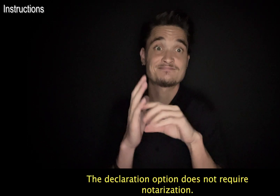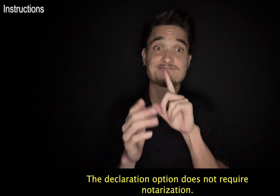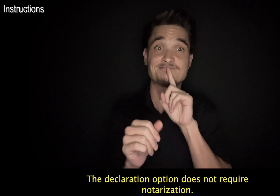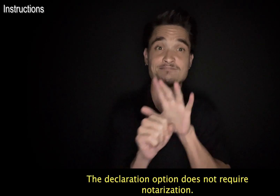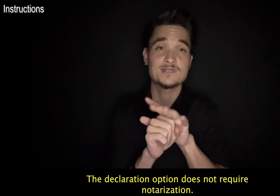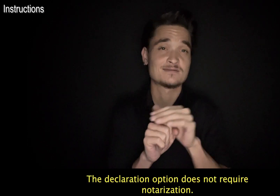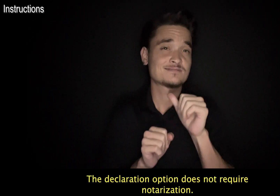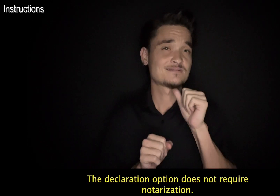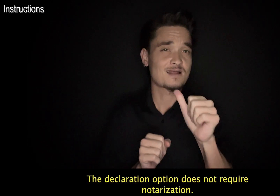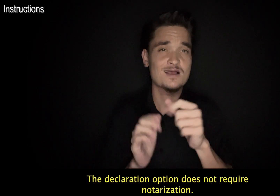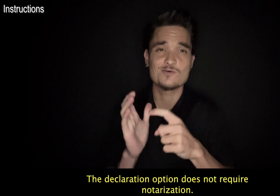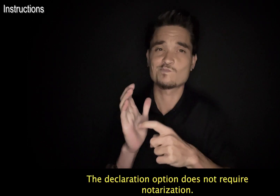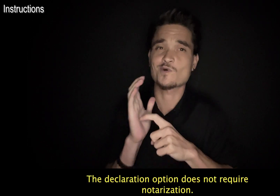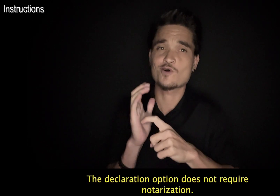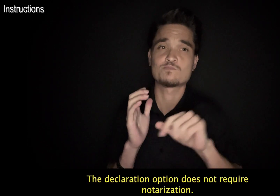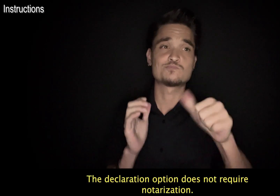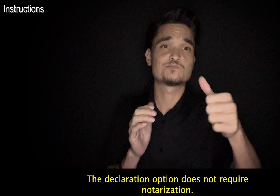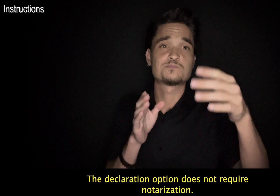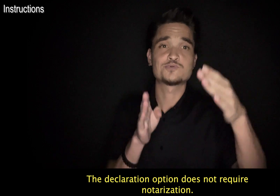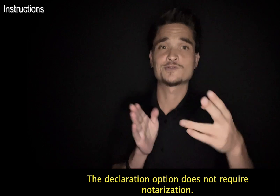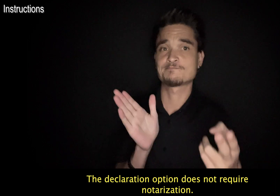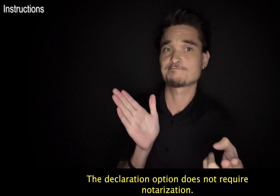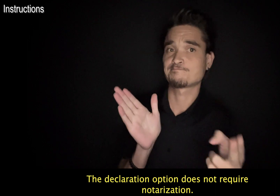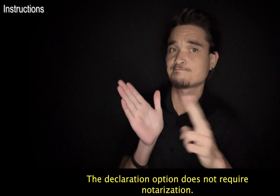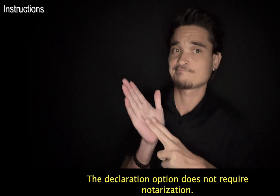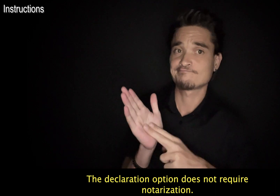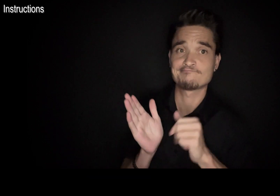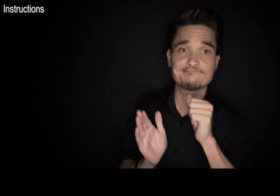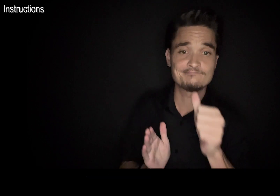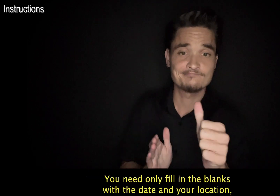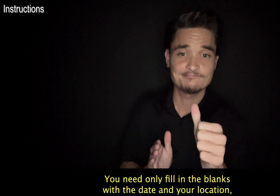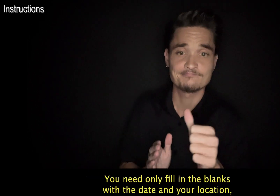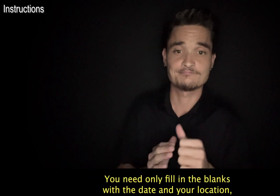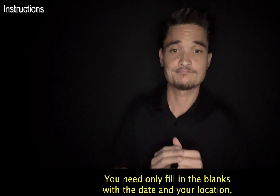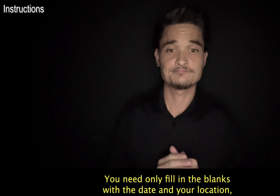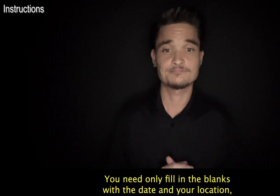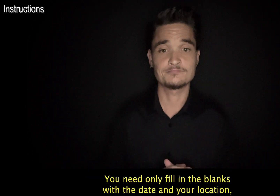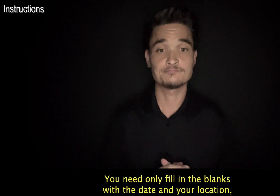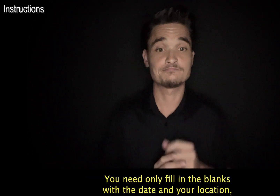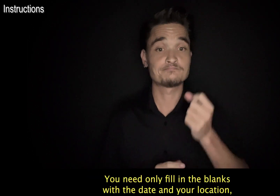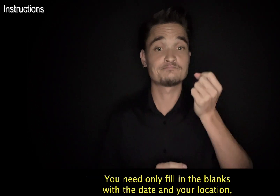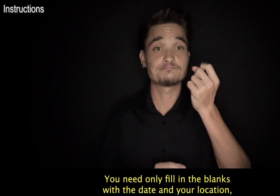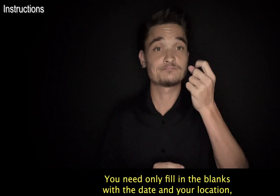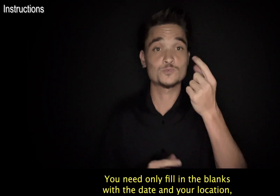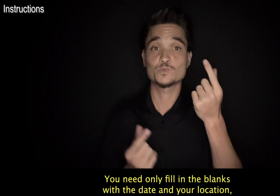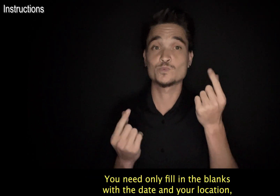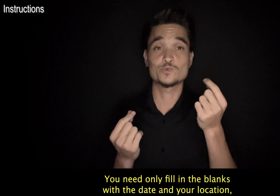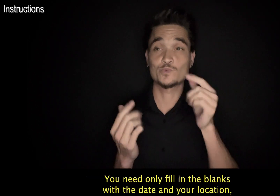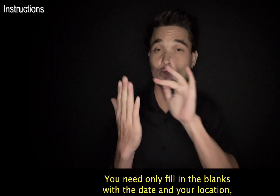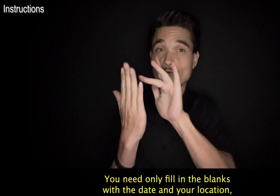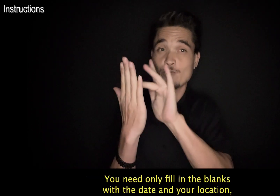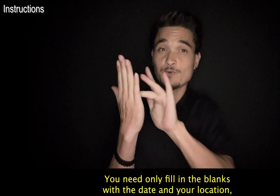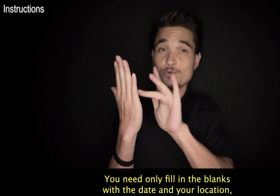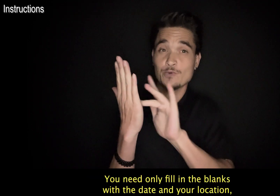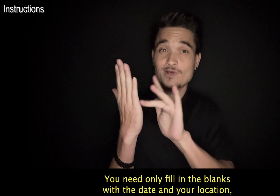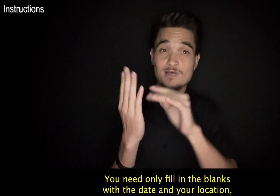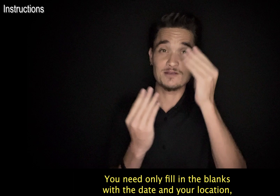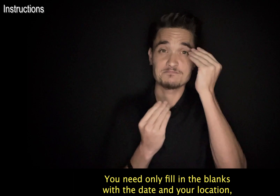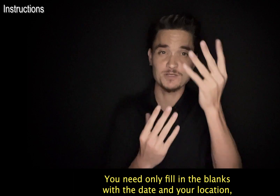The declaration option does not require notarization. You need only fill in the blanks with the date and your location,